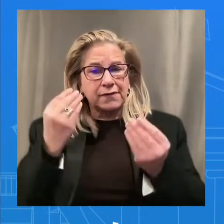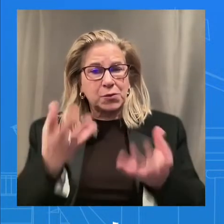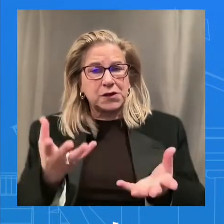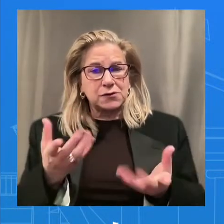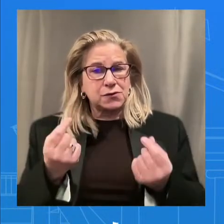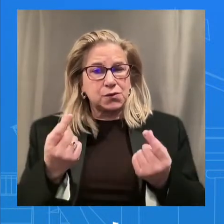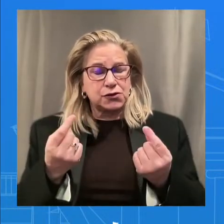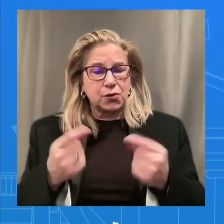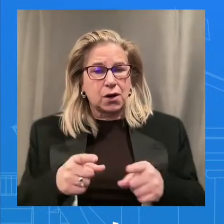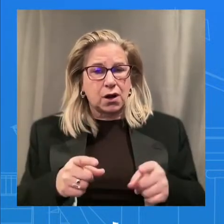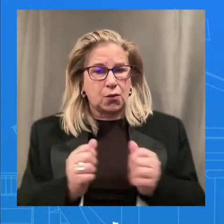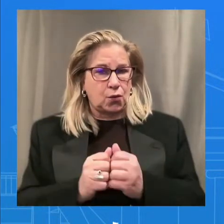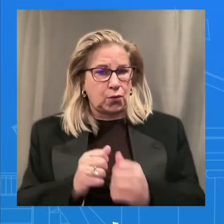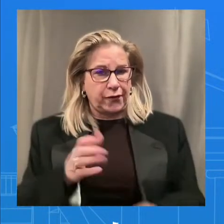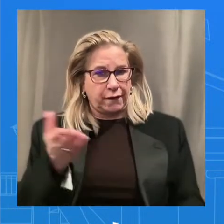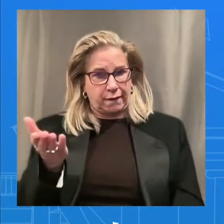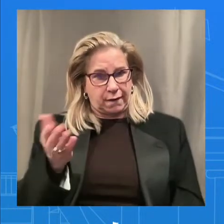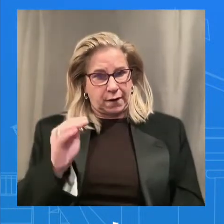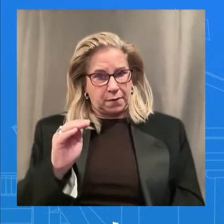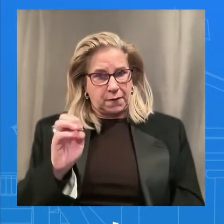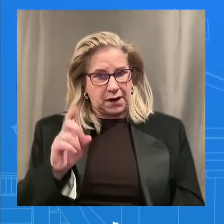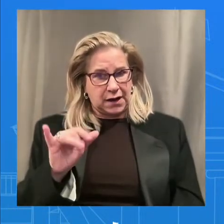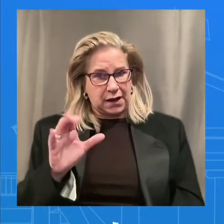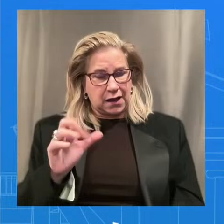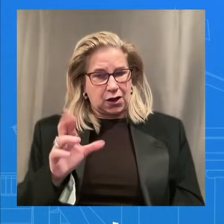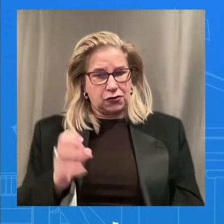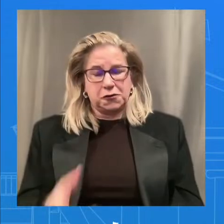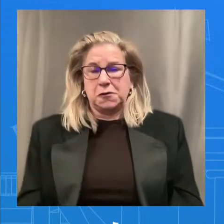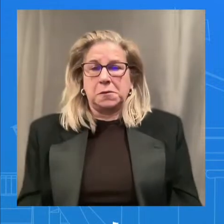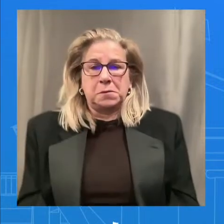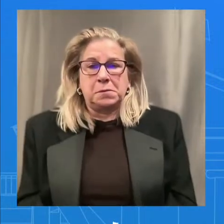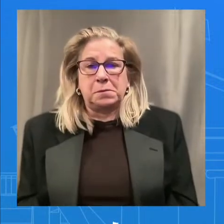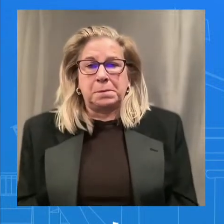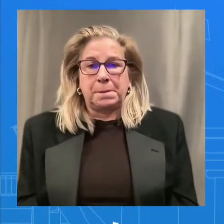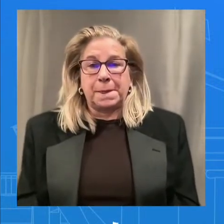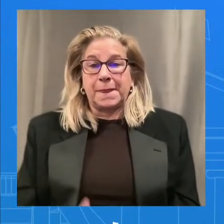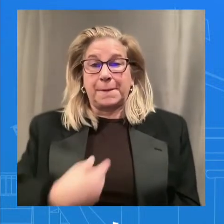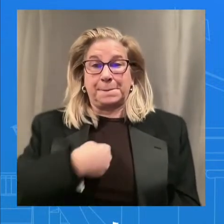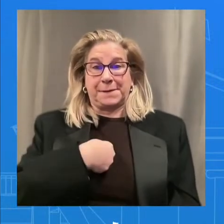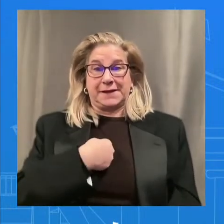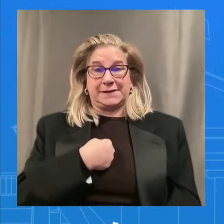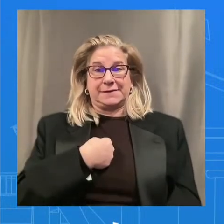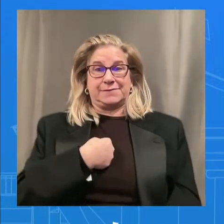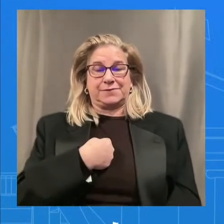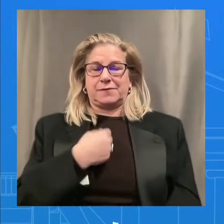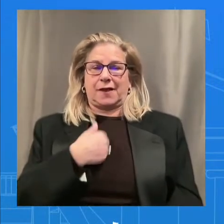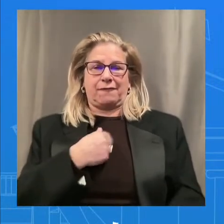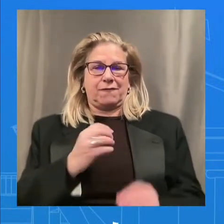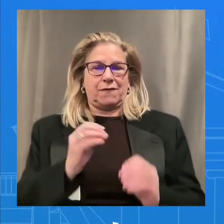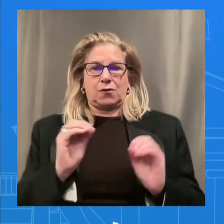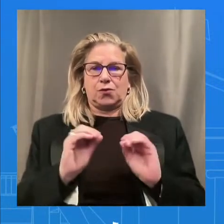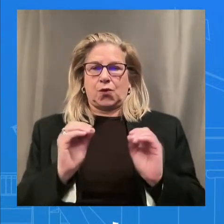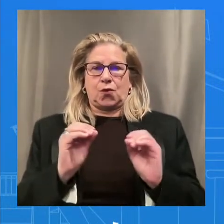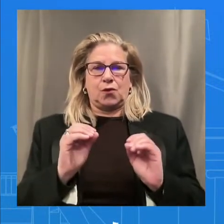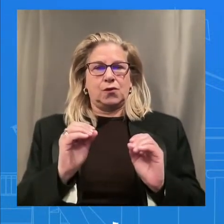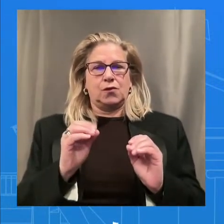to share at this time. Certainly not going to get ahead of any potential announcement that we may have. As you know, the Inflation Reduction Act